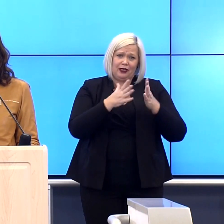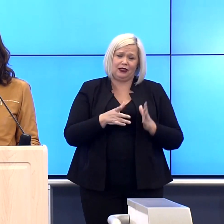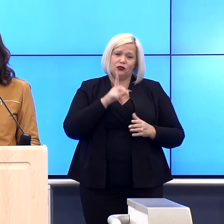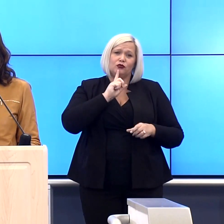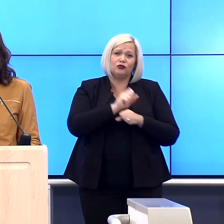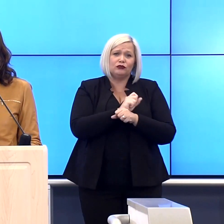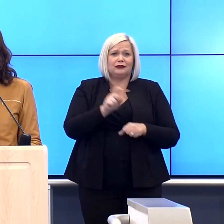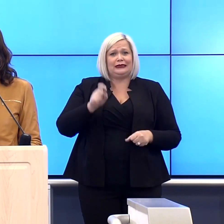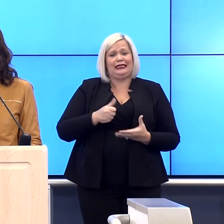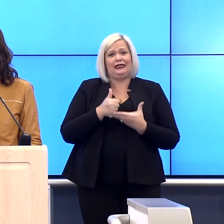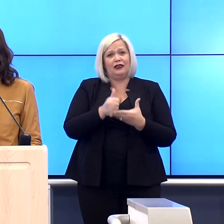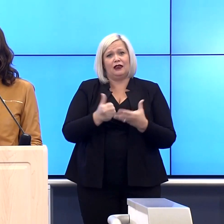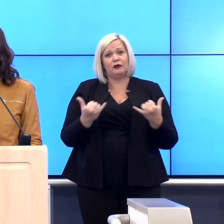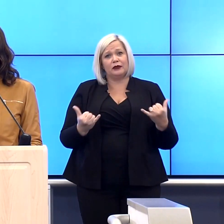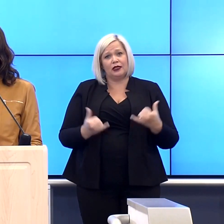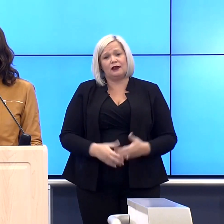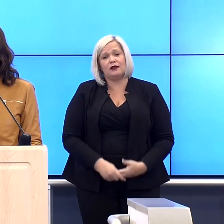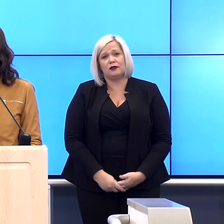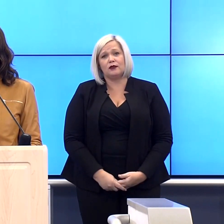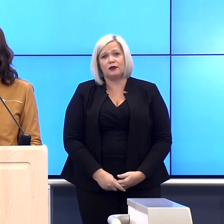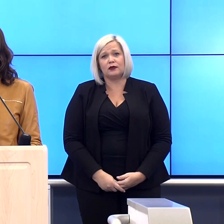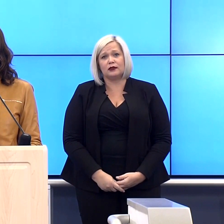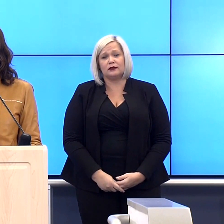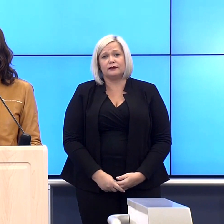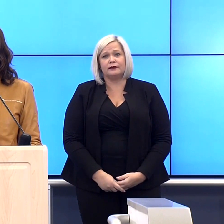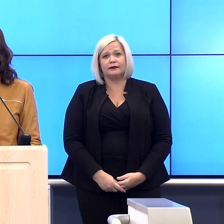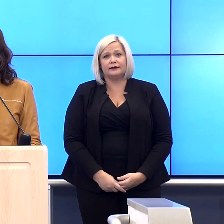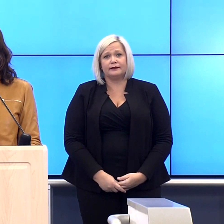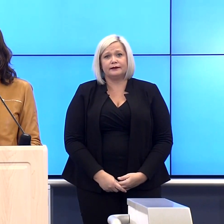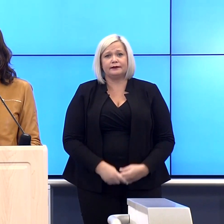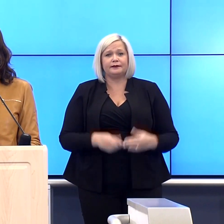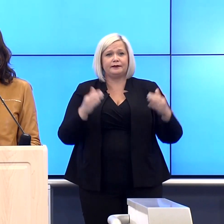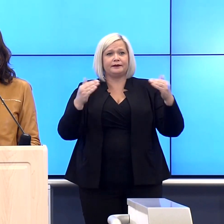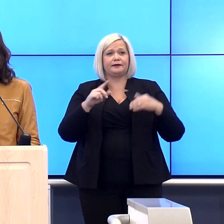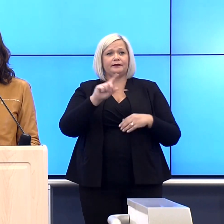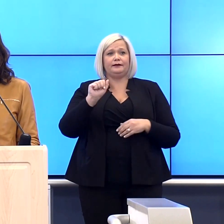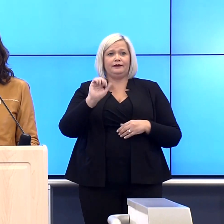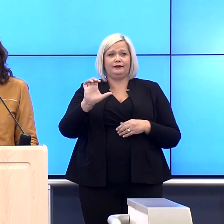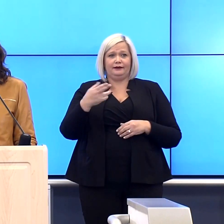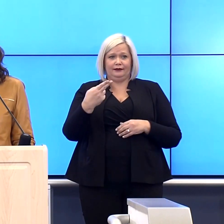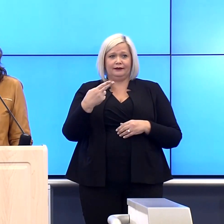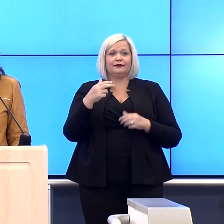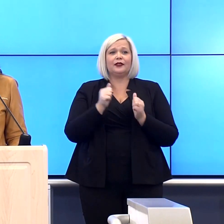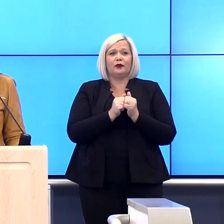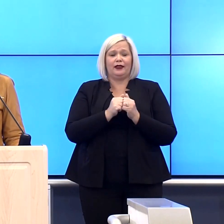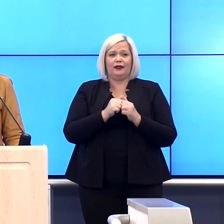MEANINGFUL TO SO MANY AMERICANS WHO NEED THE HELP RIGHT NOW. WHO NEED THE HELP RIGHT NOW. .